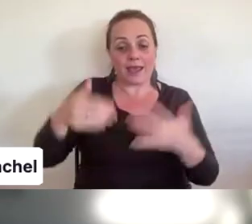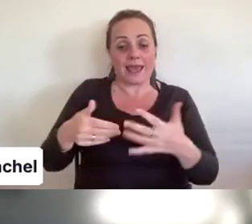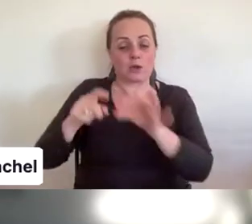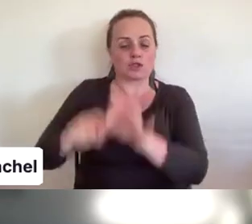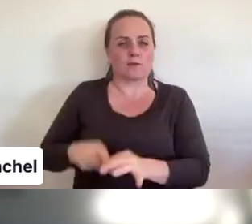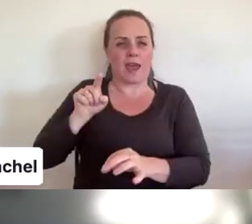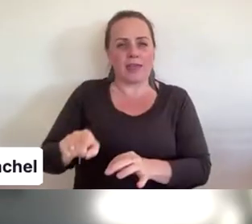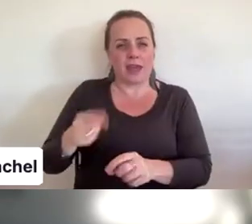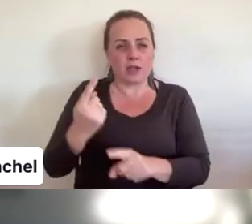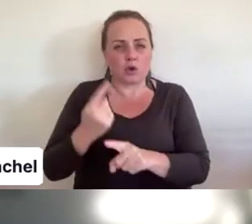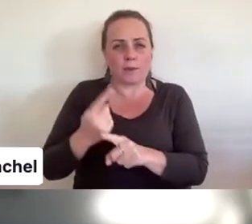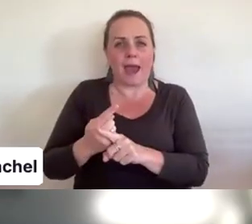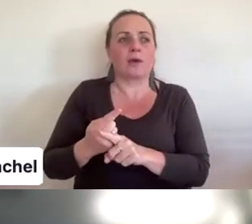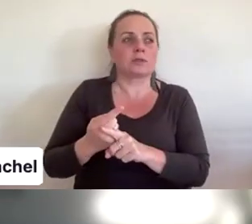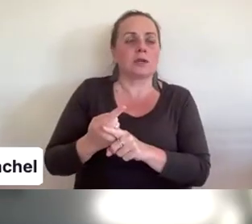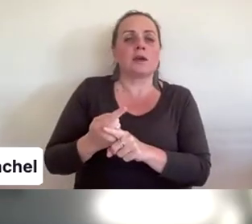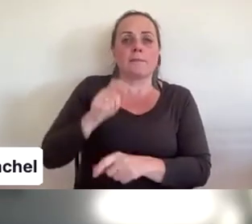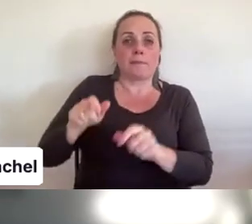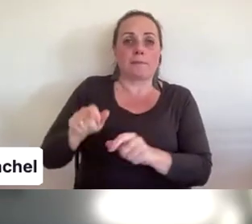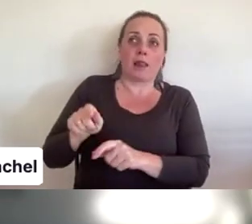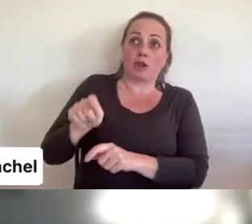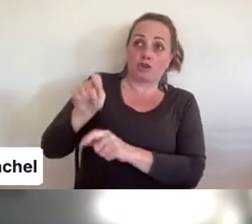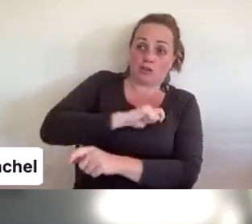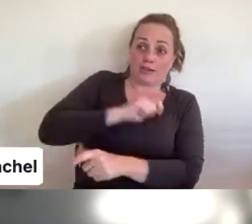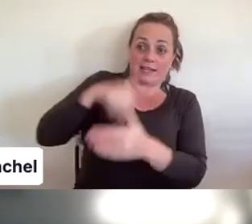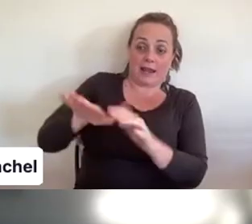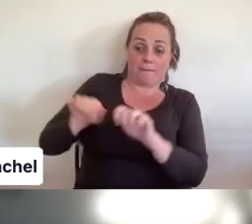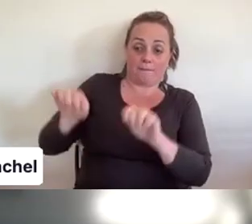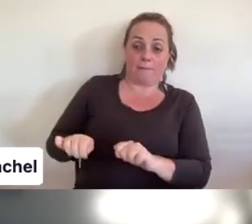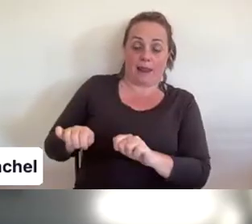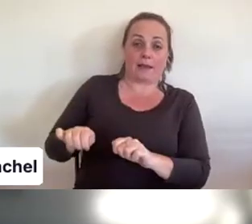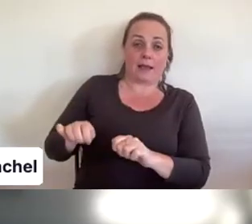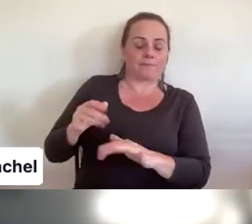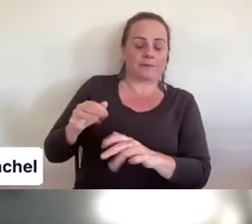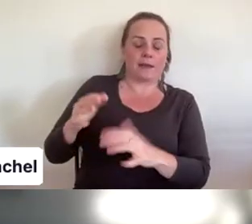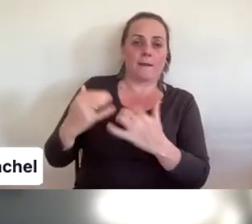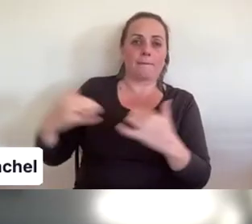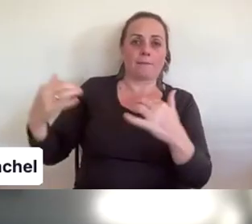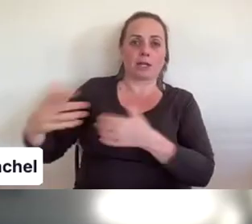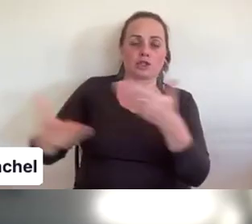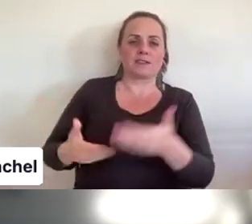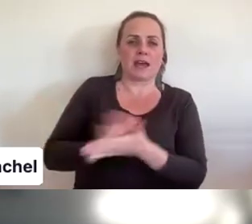and trust in public services, that disabled people tend to report lower levels of trust where systems